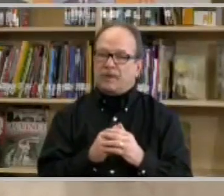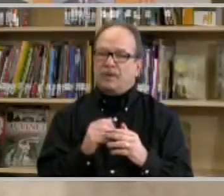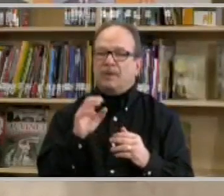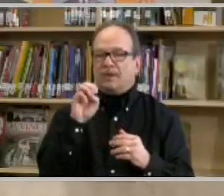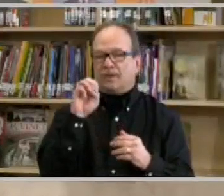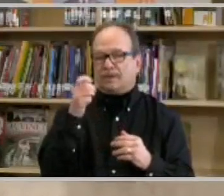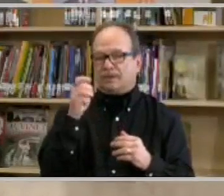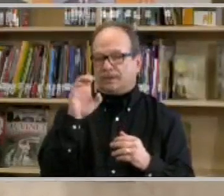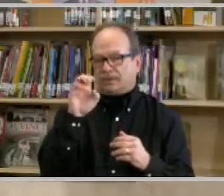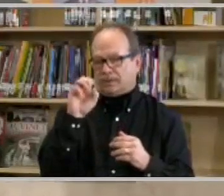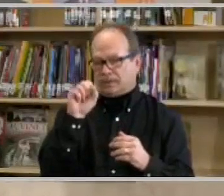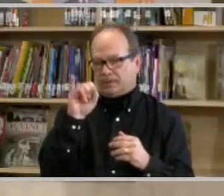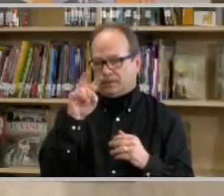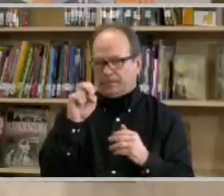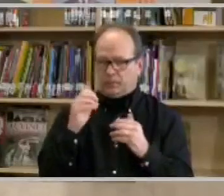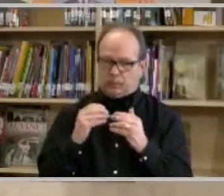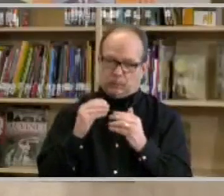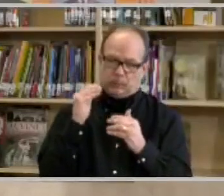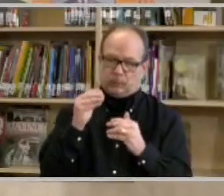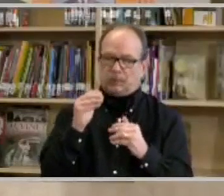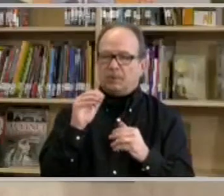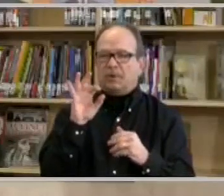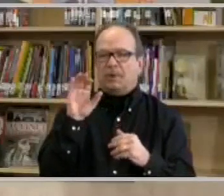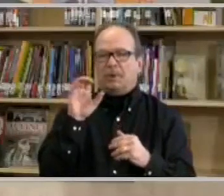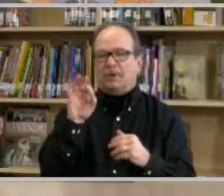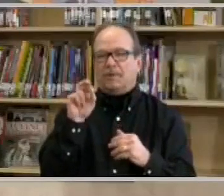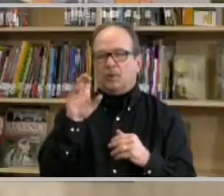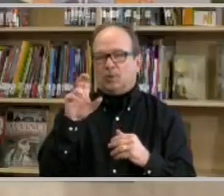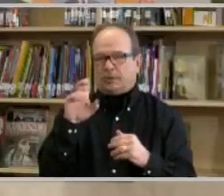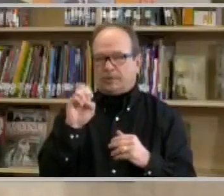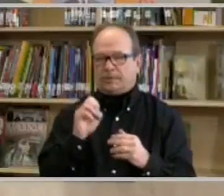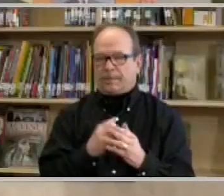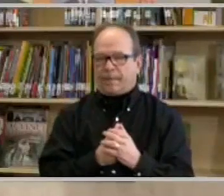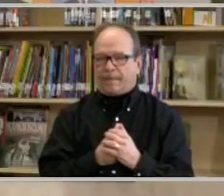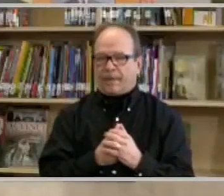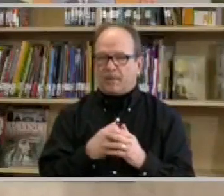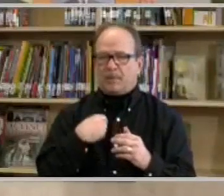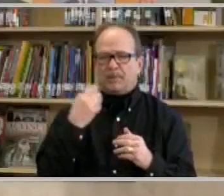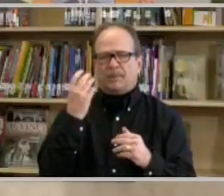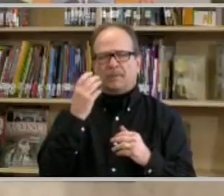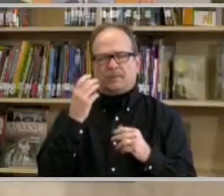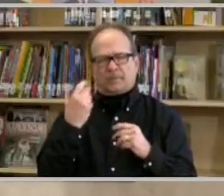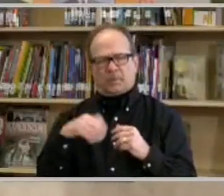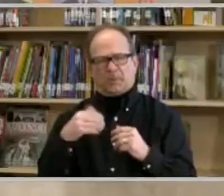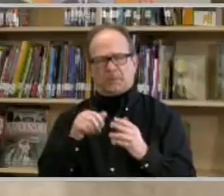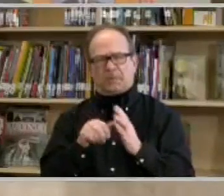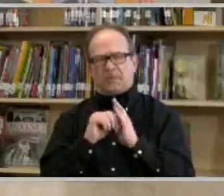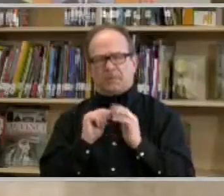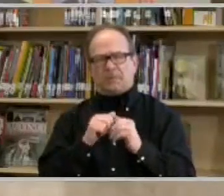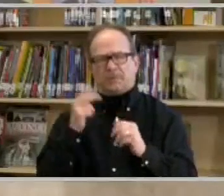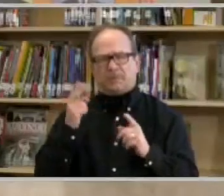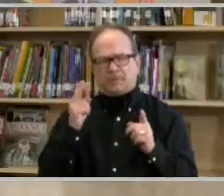HISTORY OF EXCESSIVE FORCE, AND WHILE I WAS DISTURBED BY THAT